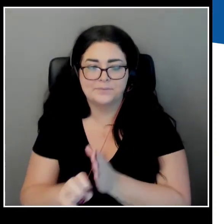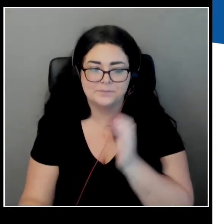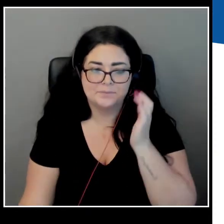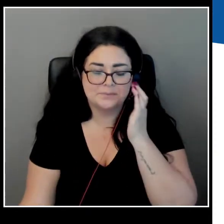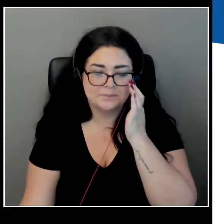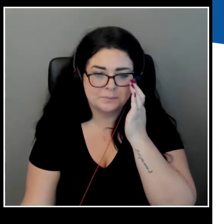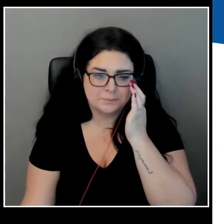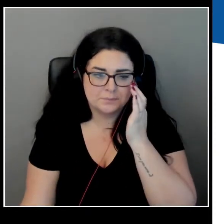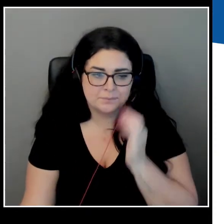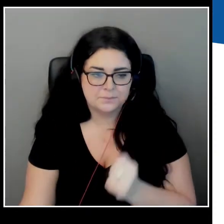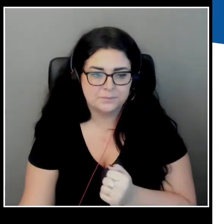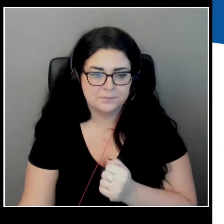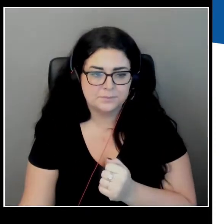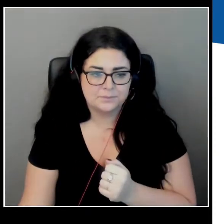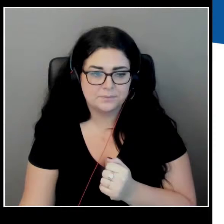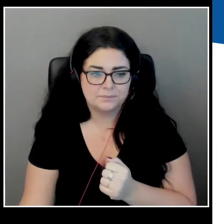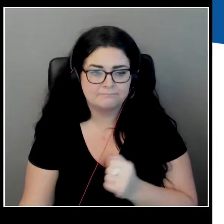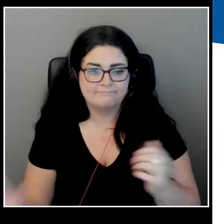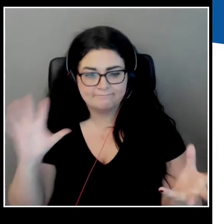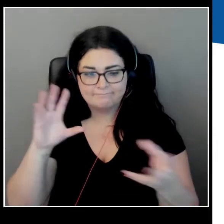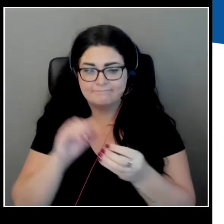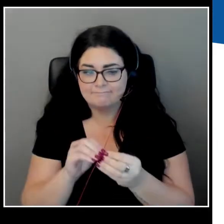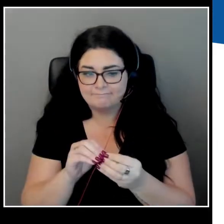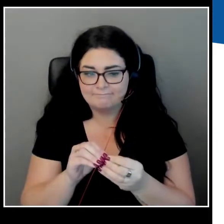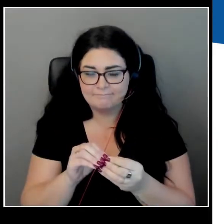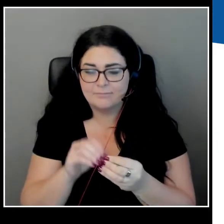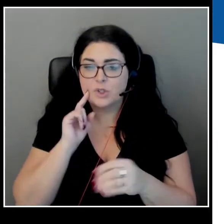Overall, our fleet on-time performance was 86%.